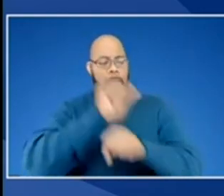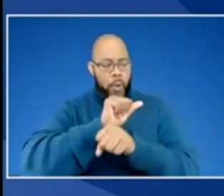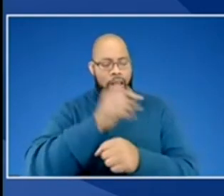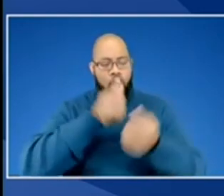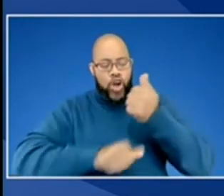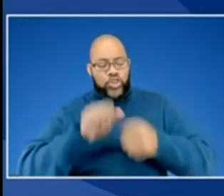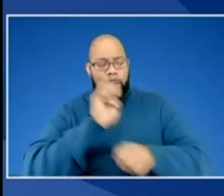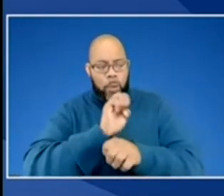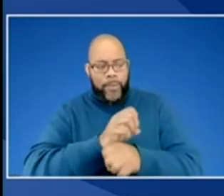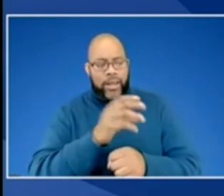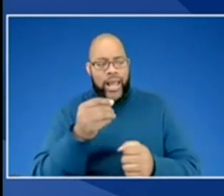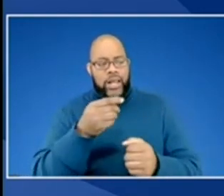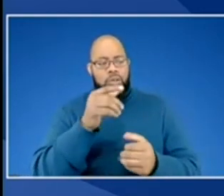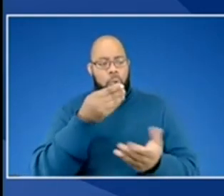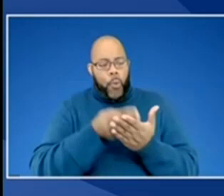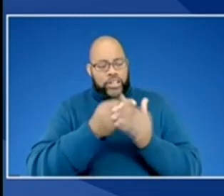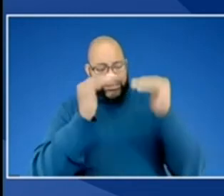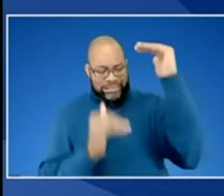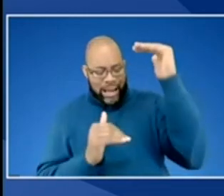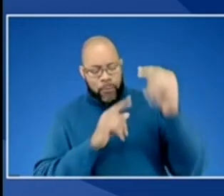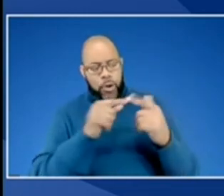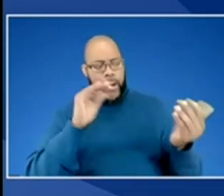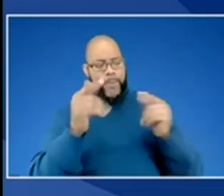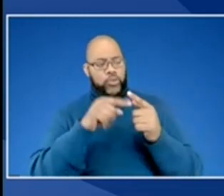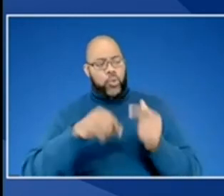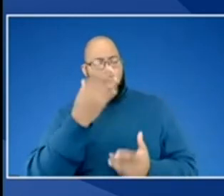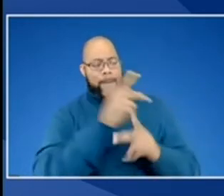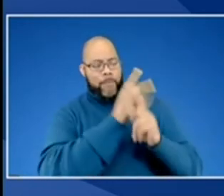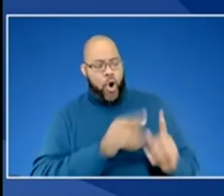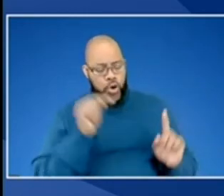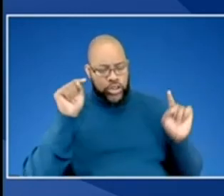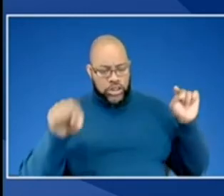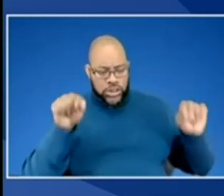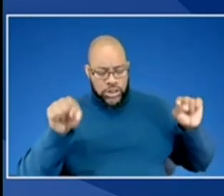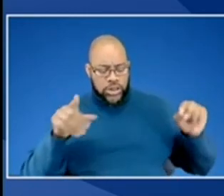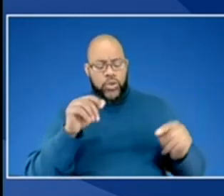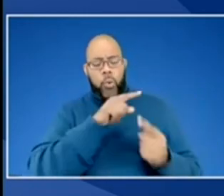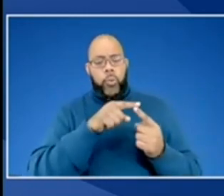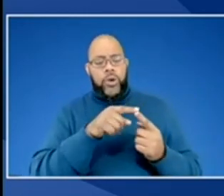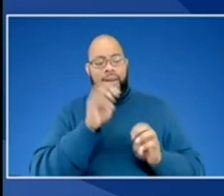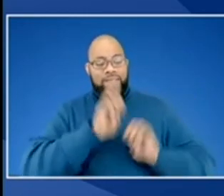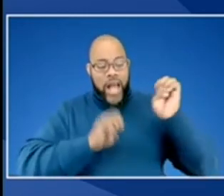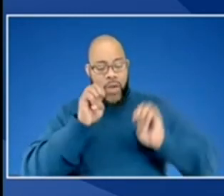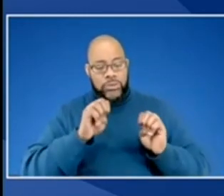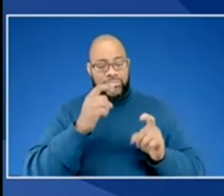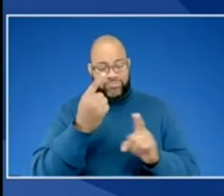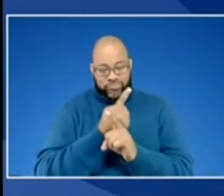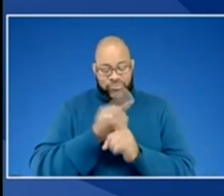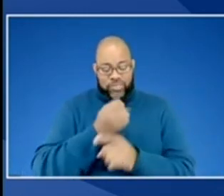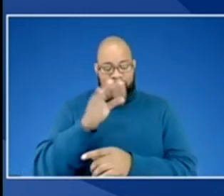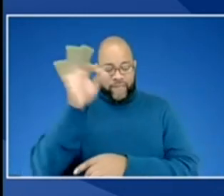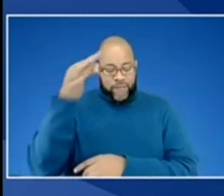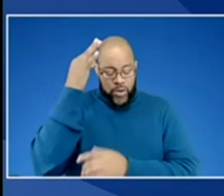wage gap when it comes- compared to white borrowers. And so when evaluating the adequacy of the Federal poverty guideline,